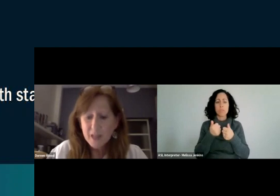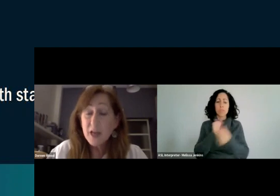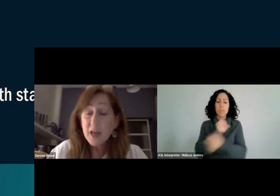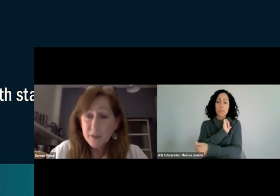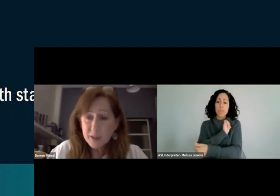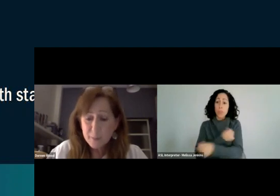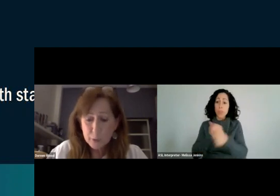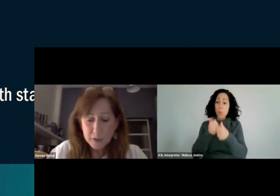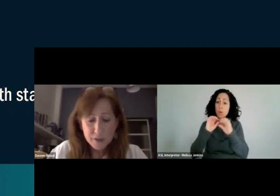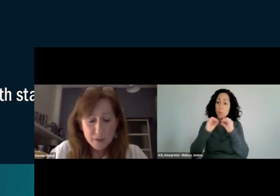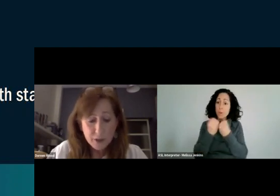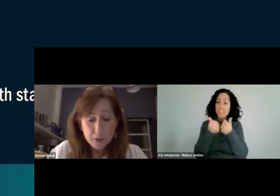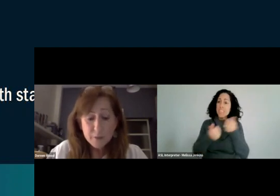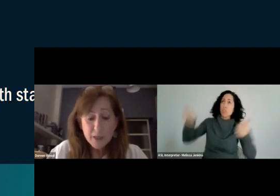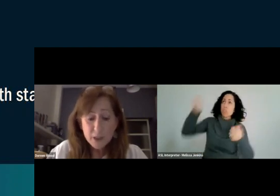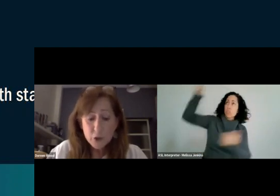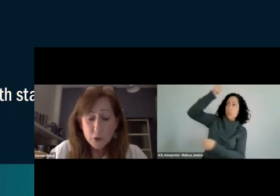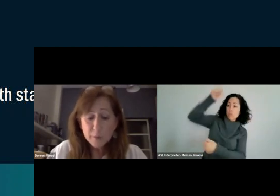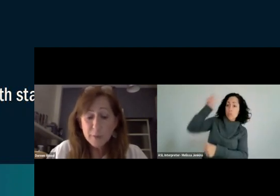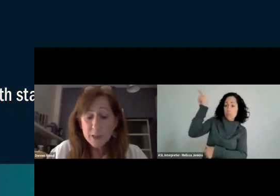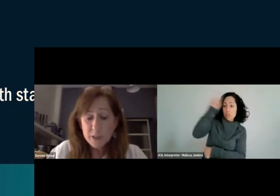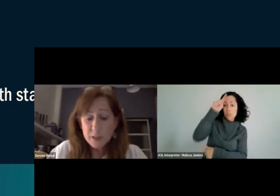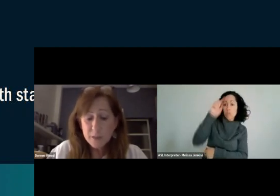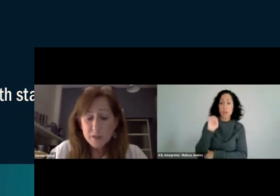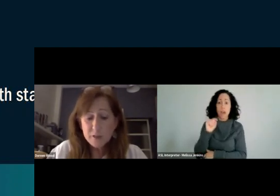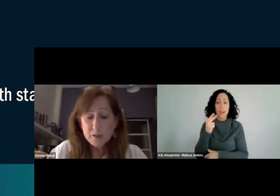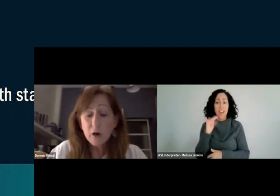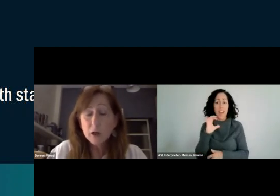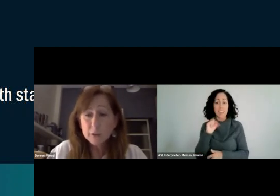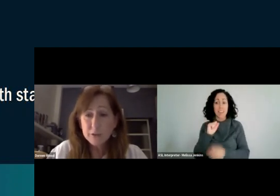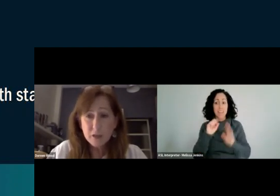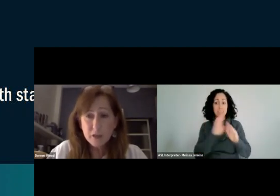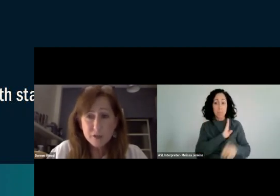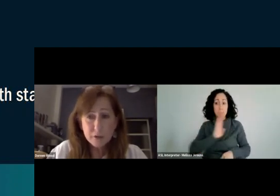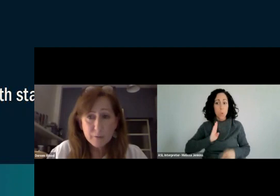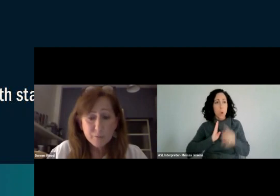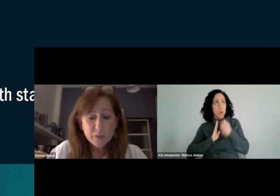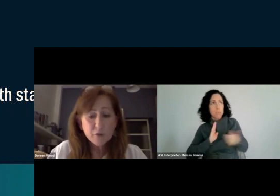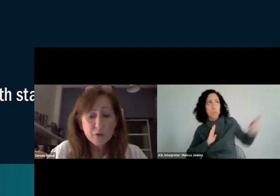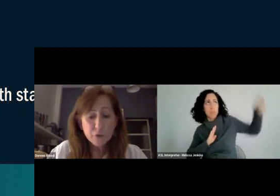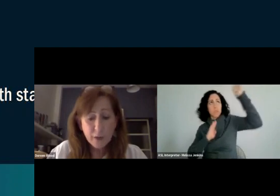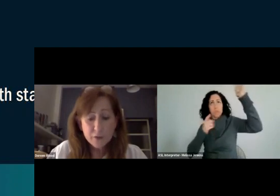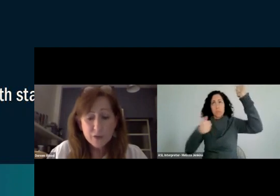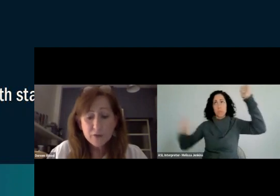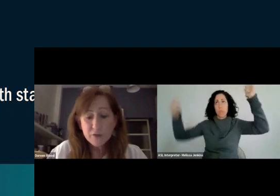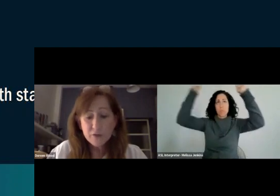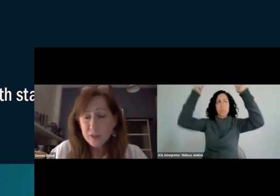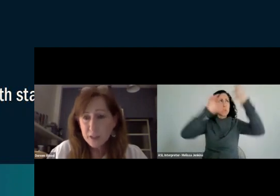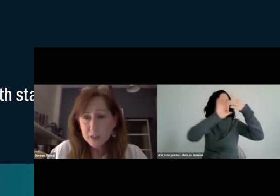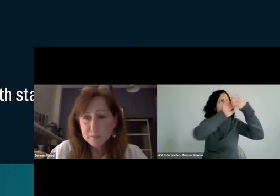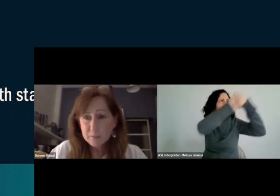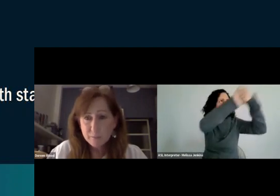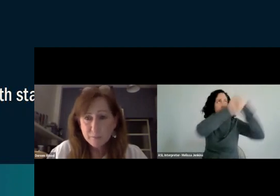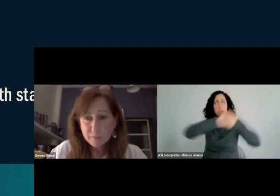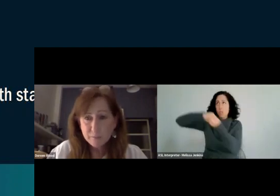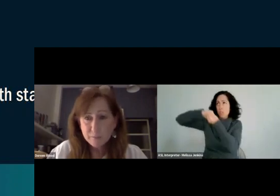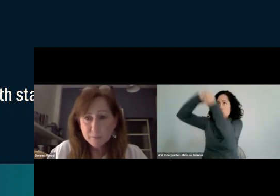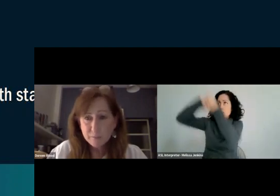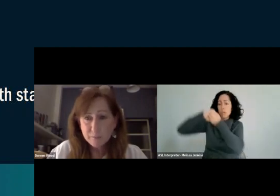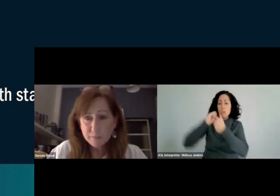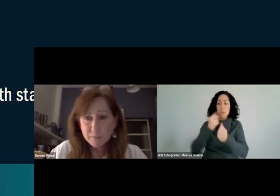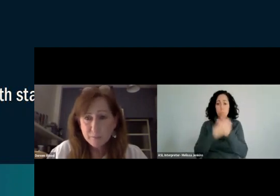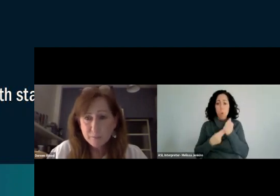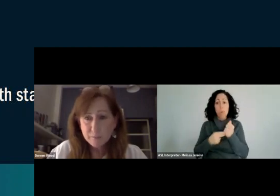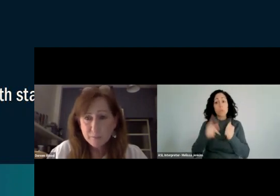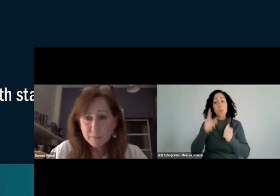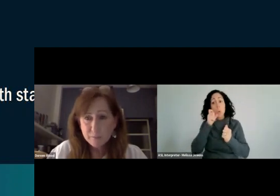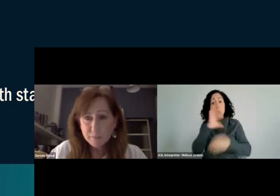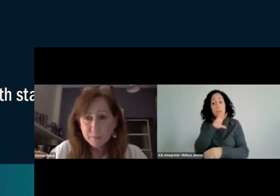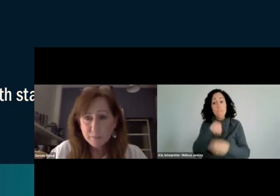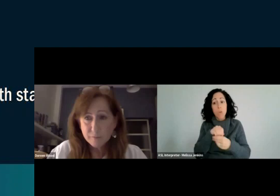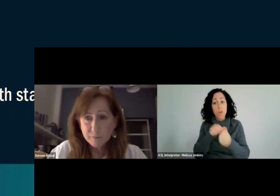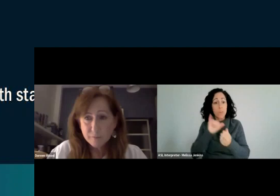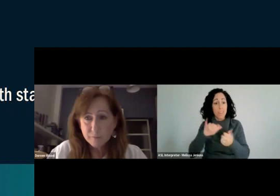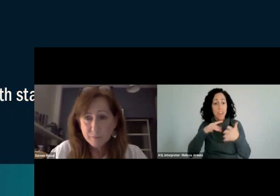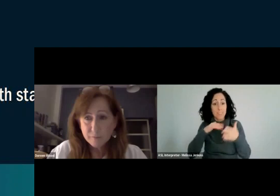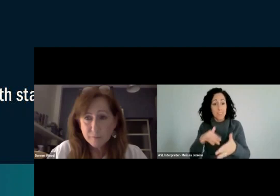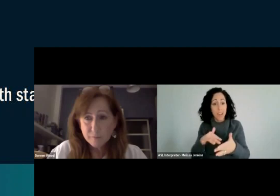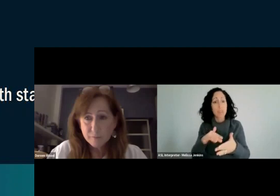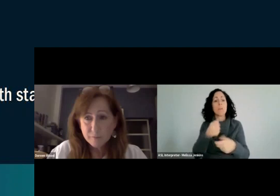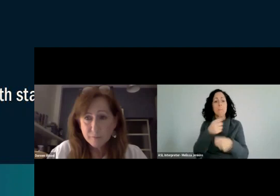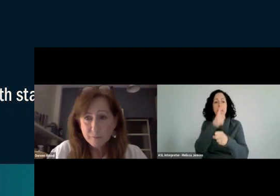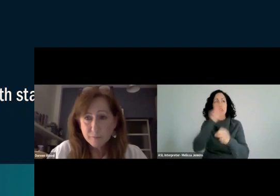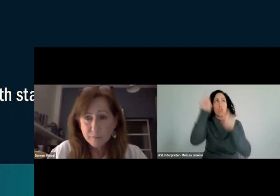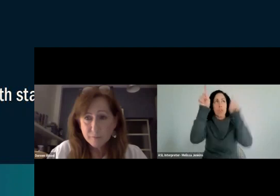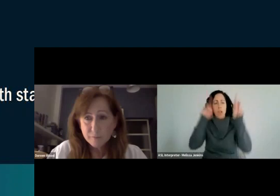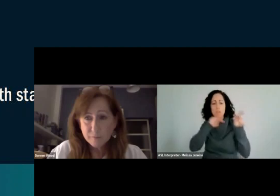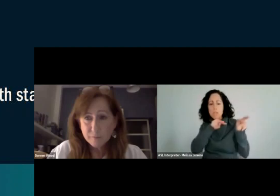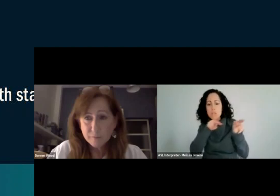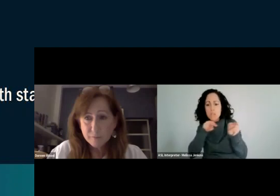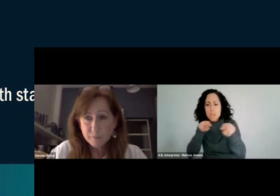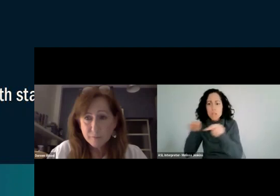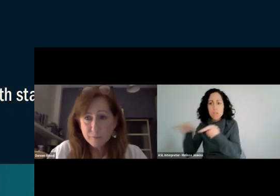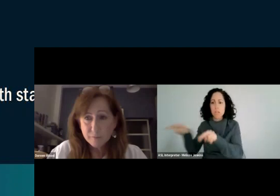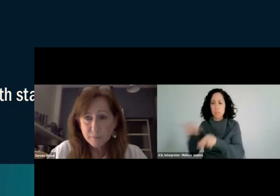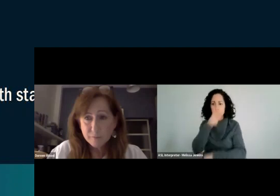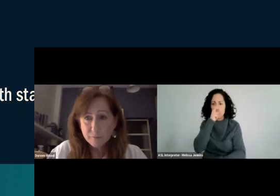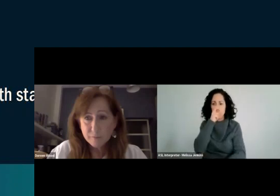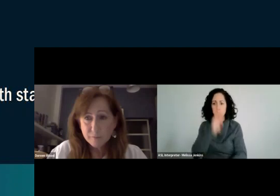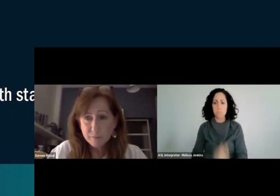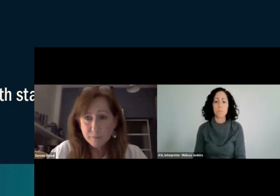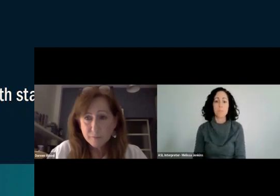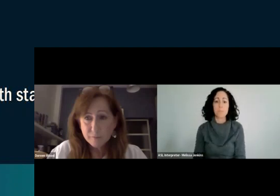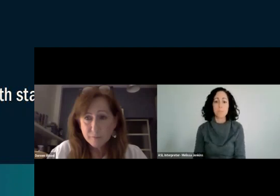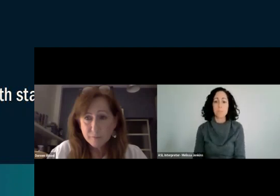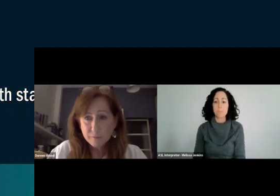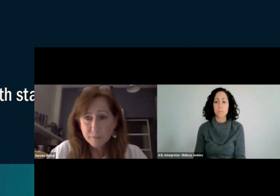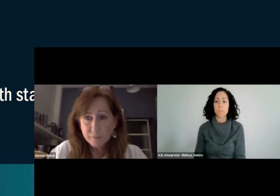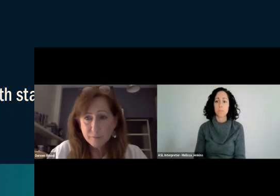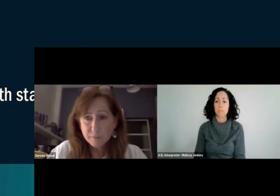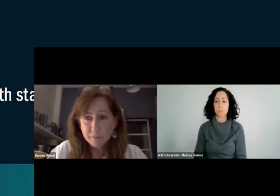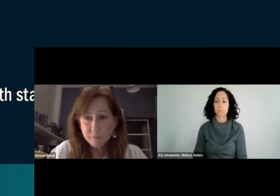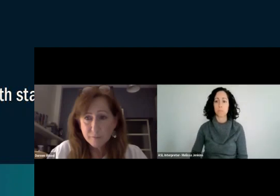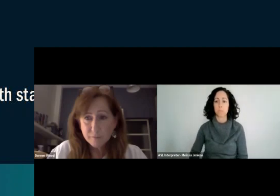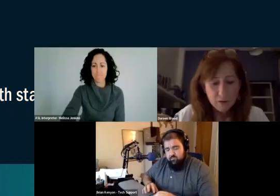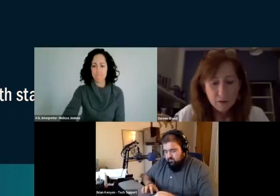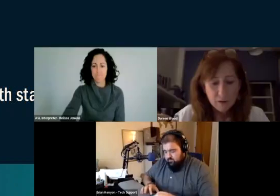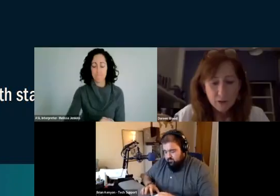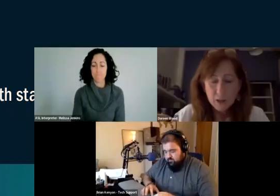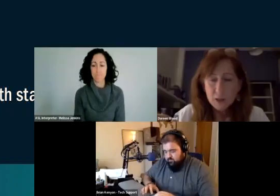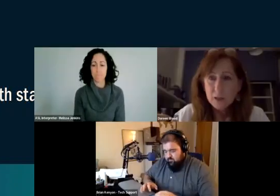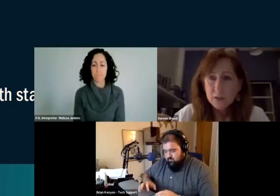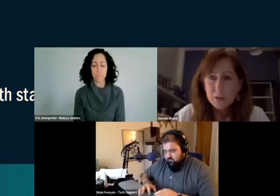and ethics boards to make sure participants are looked after throughout the study.